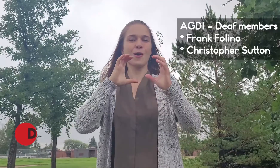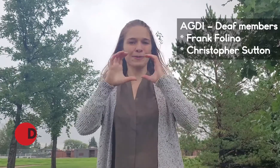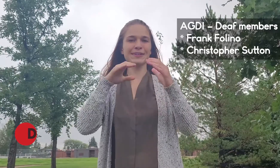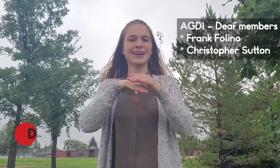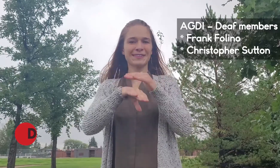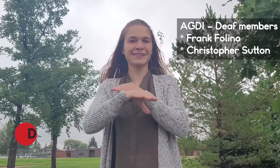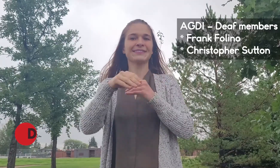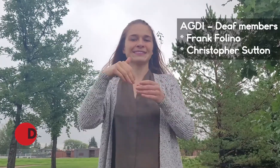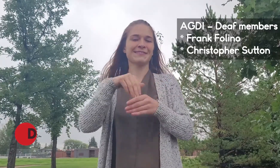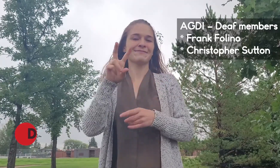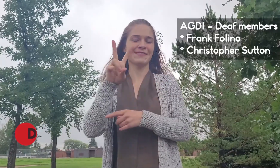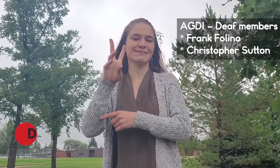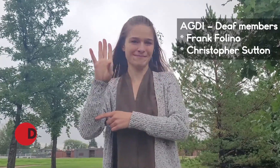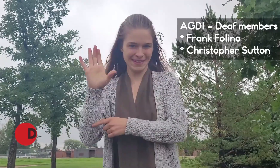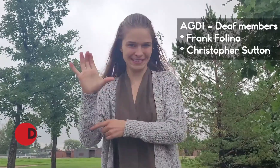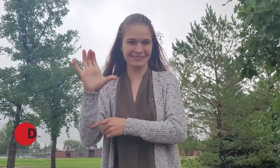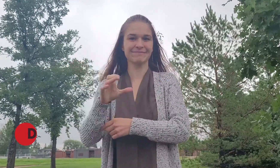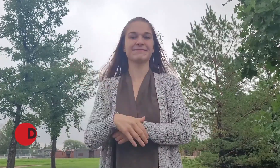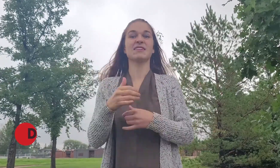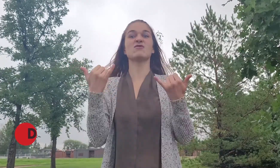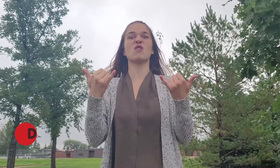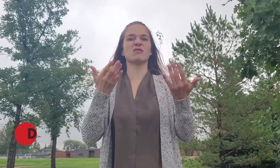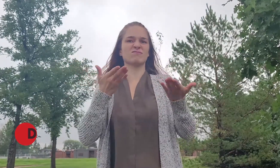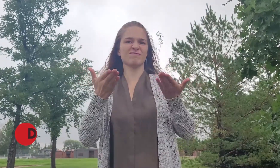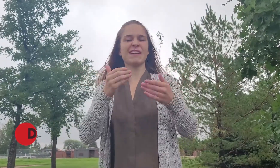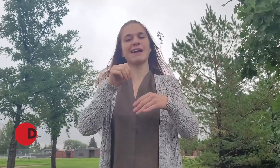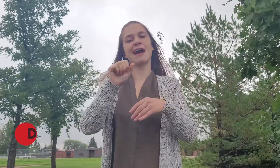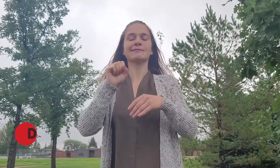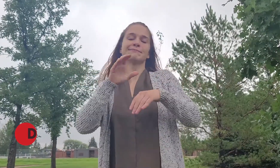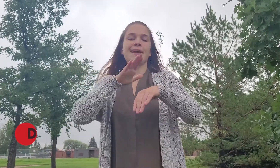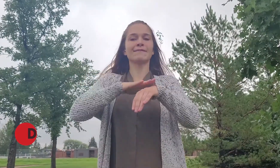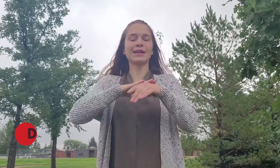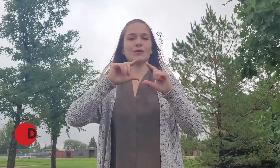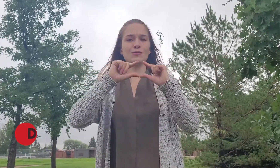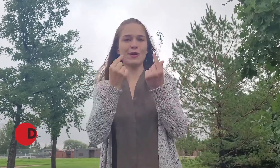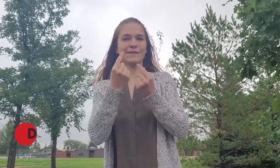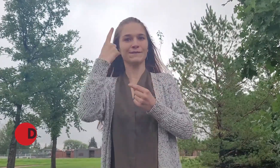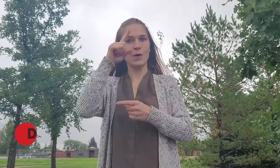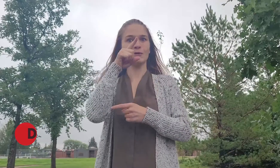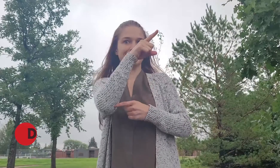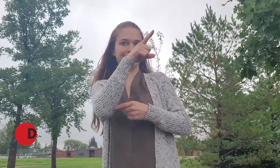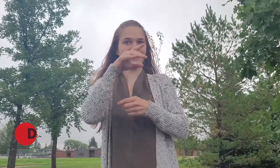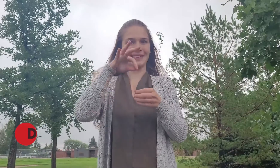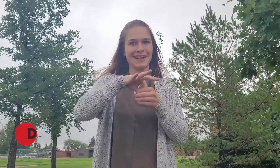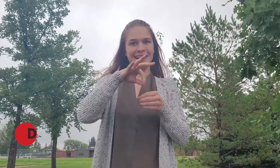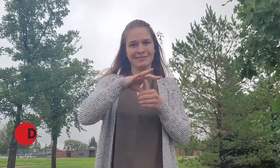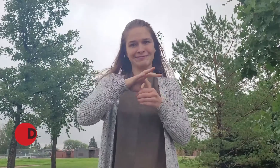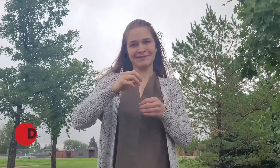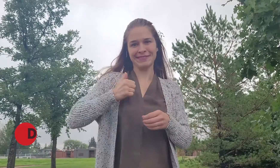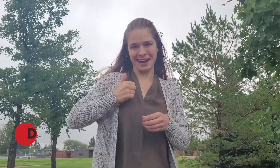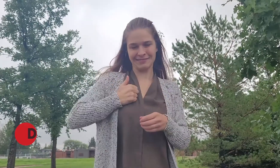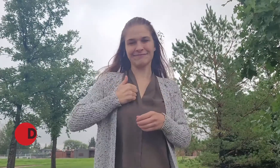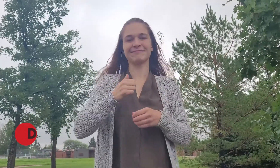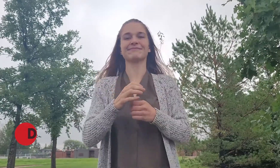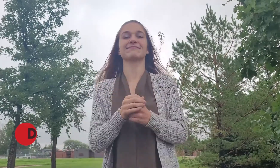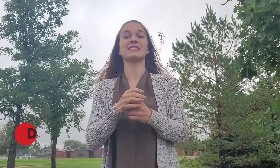Accessibility in Vancouver currently serve on an advisory group to Elections Canada.